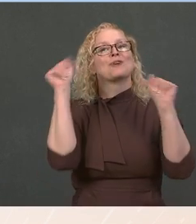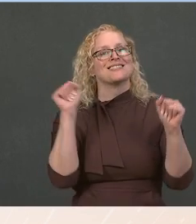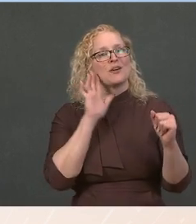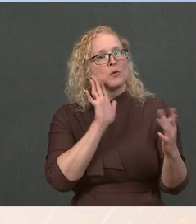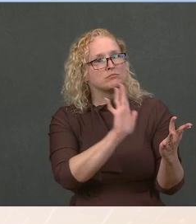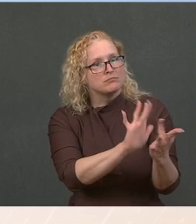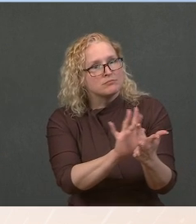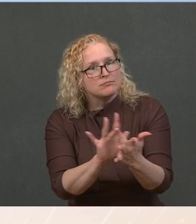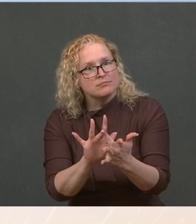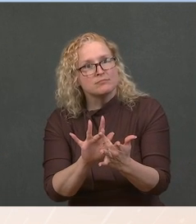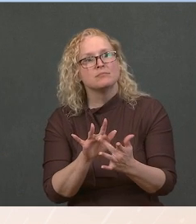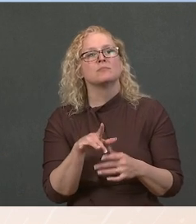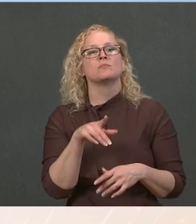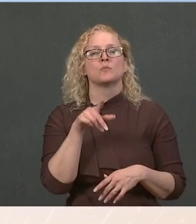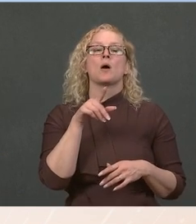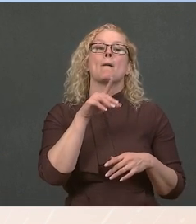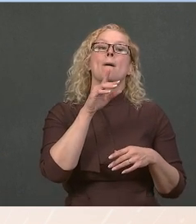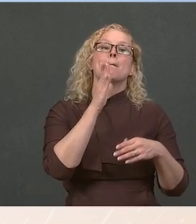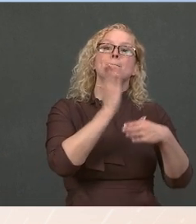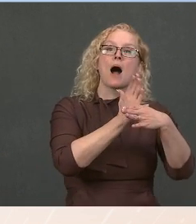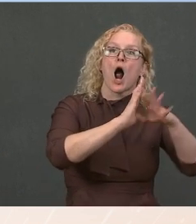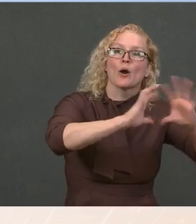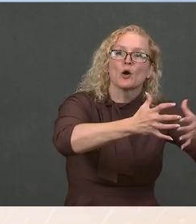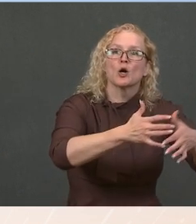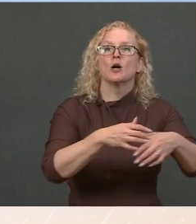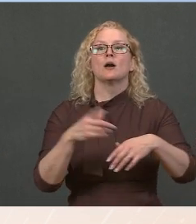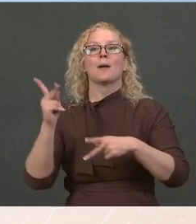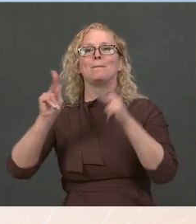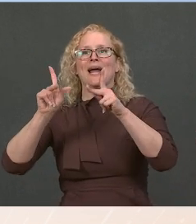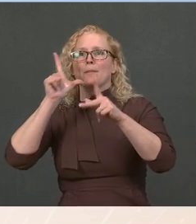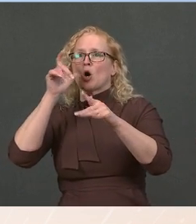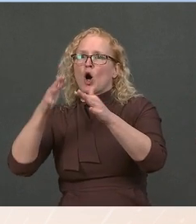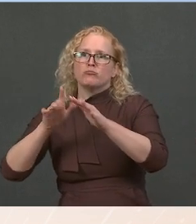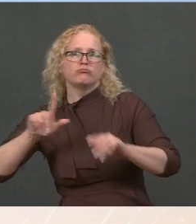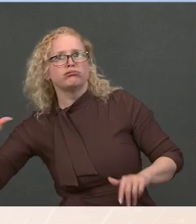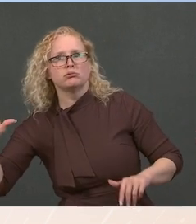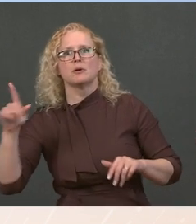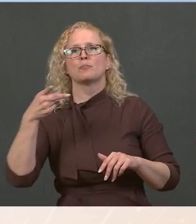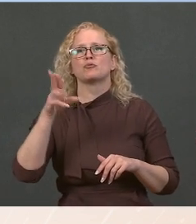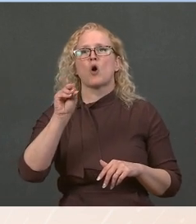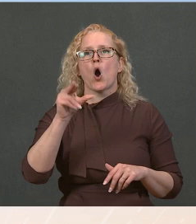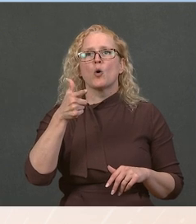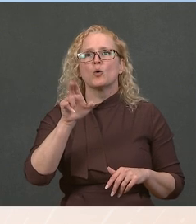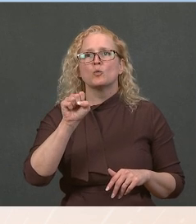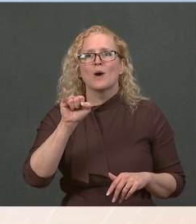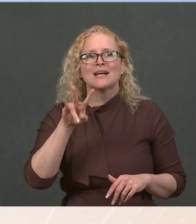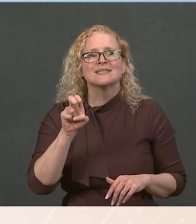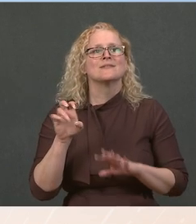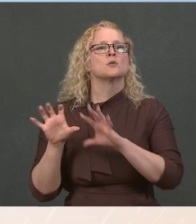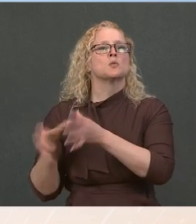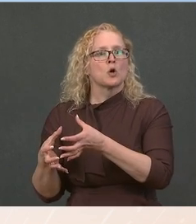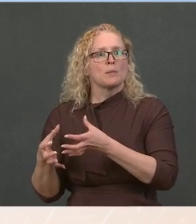And they've been in and out of here, out of the Oval Office, out of the White House. The White Hou- -- my colleagues, the White House --